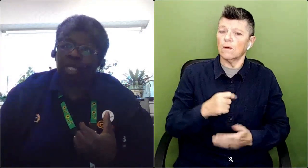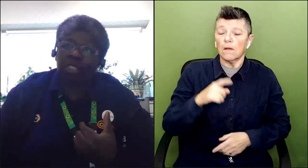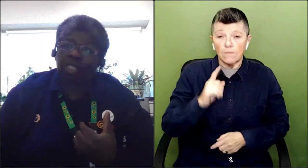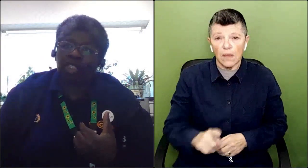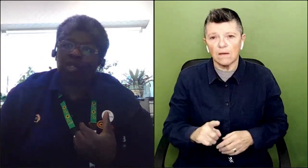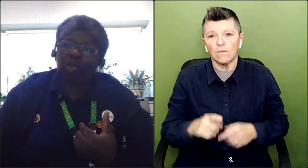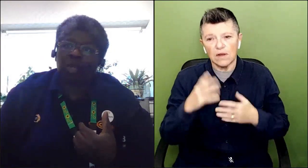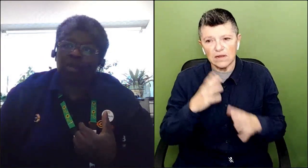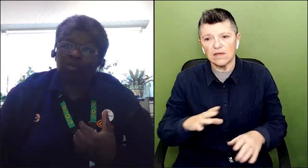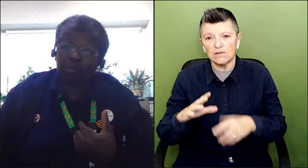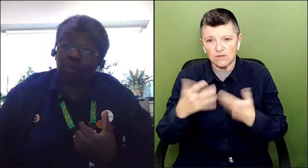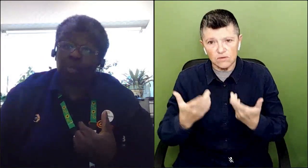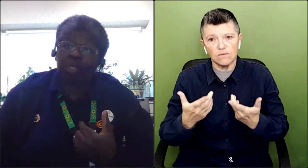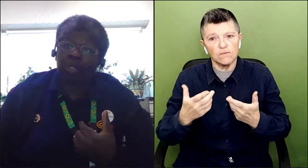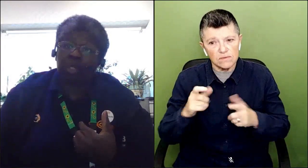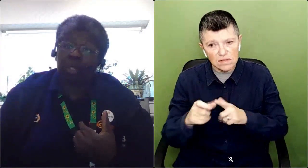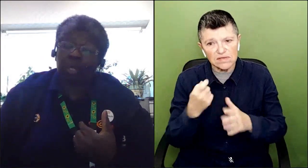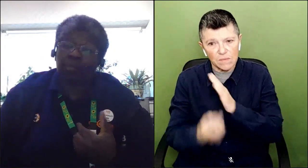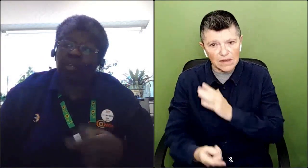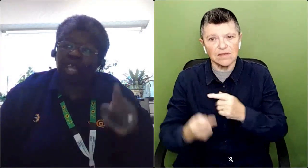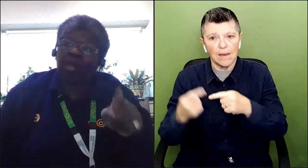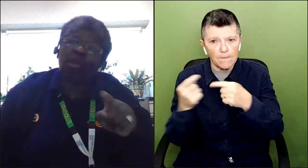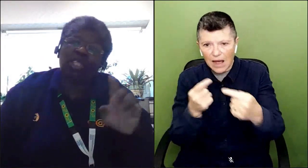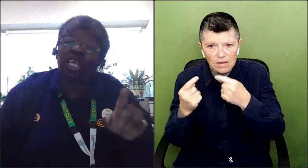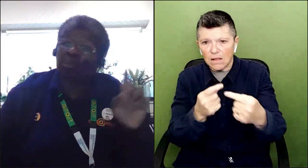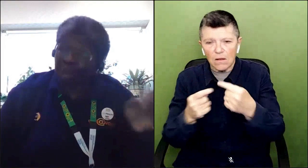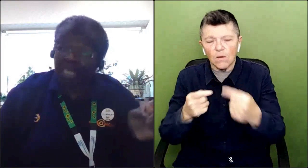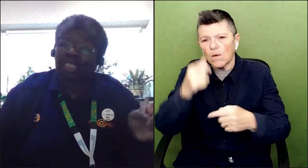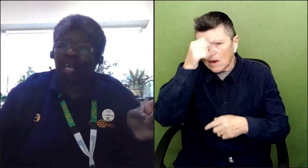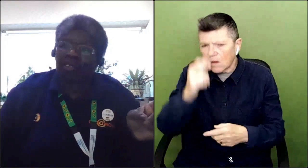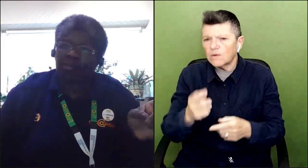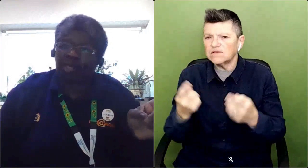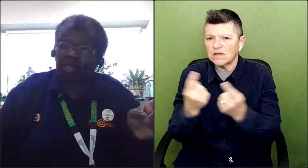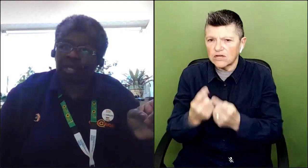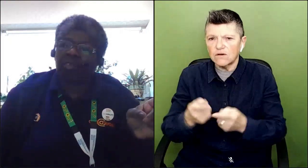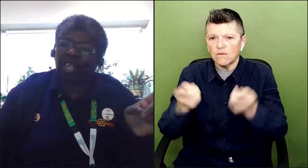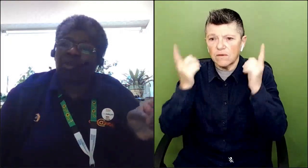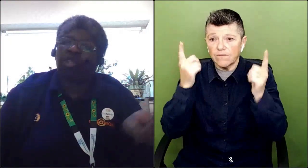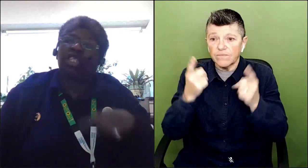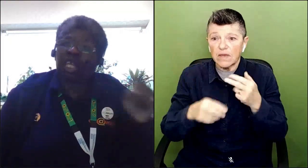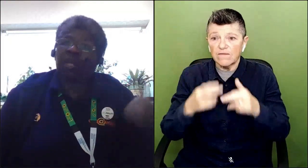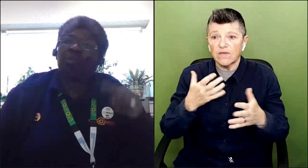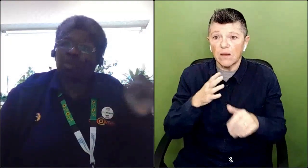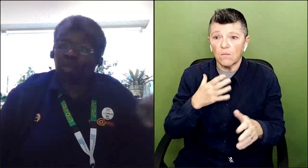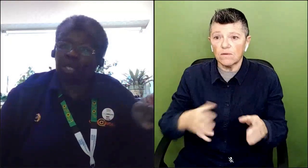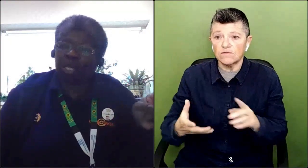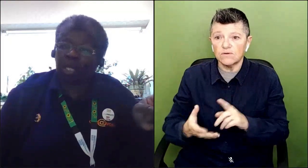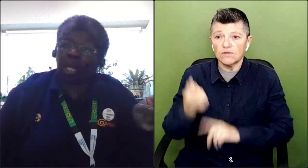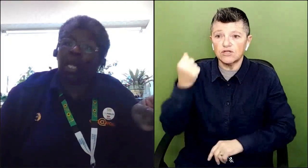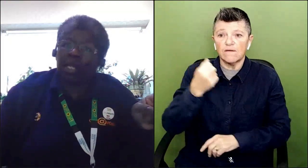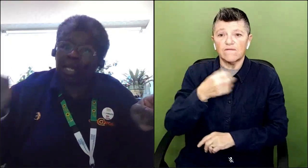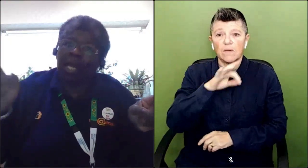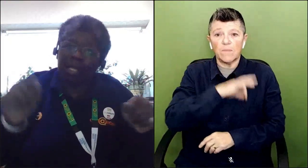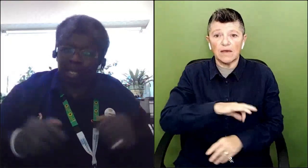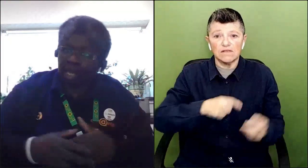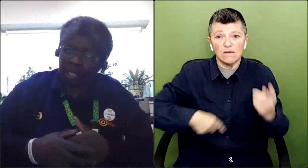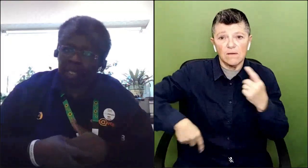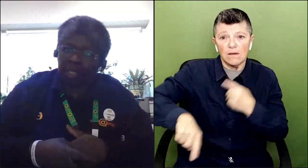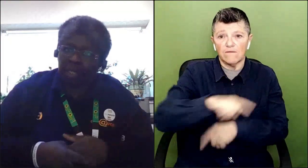We know that it's an issue for employers. If they want to get the best out of us, if they want to keep us working, like the lady